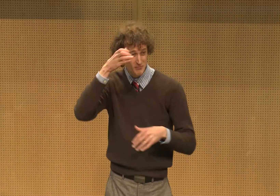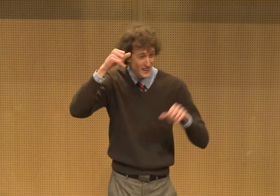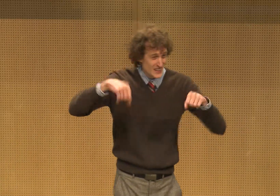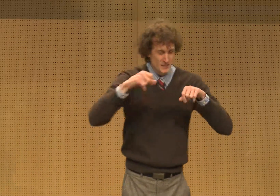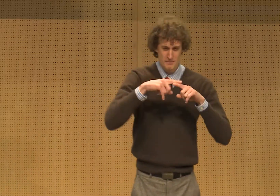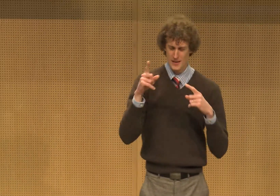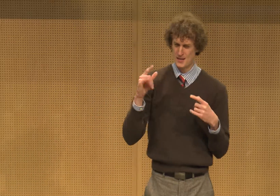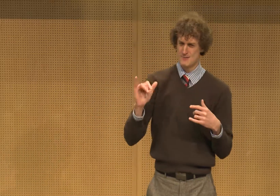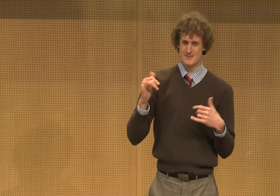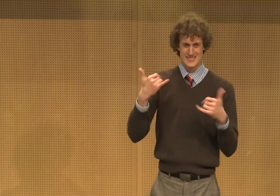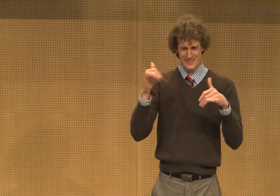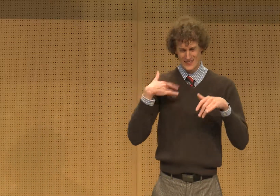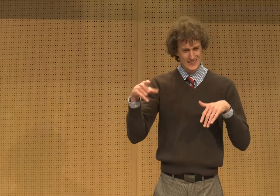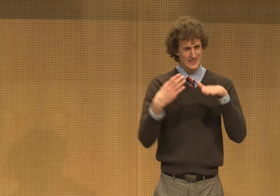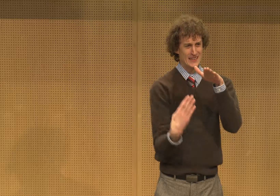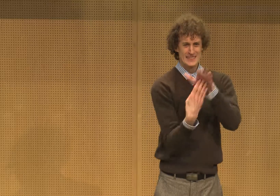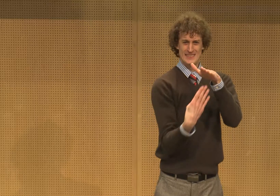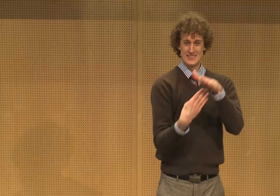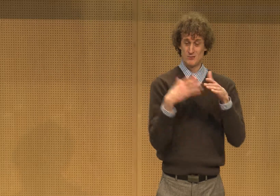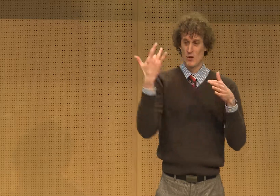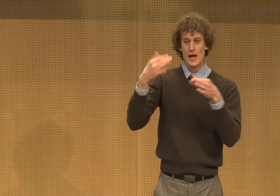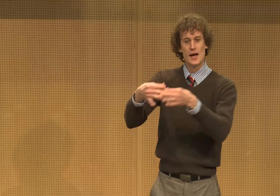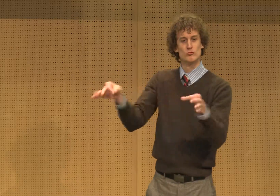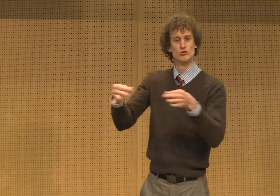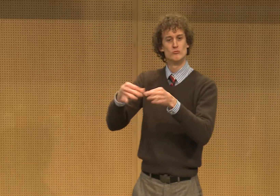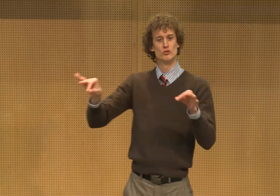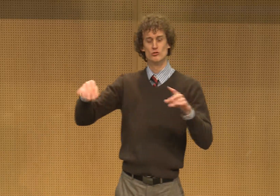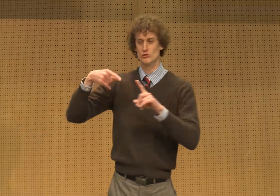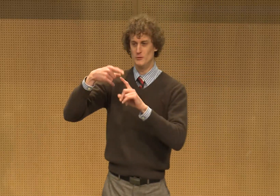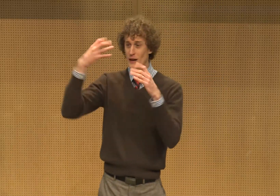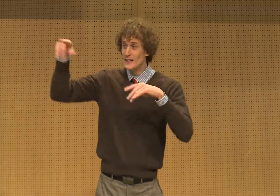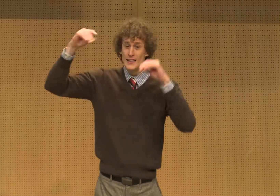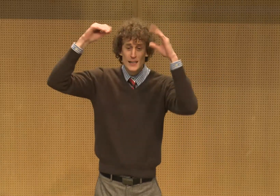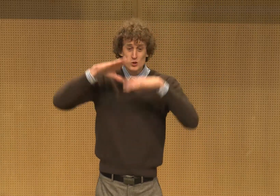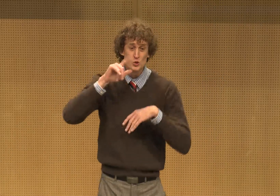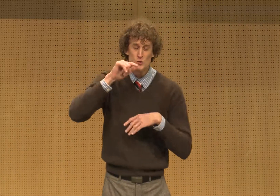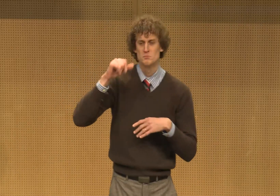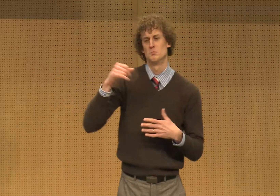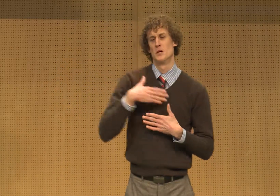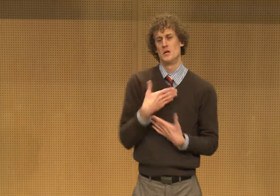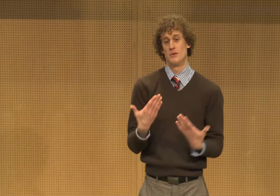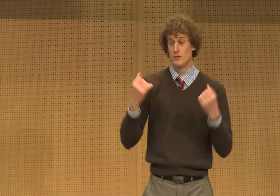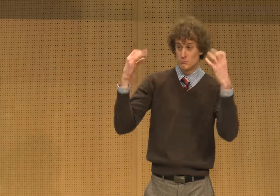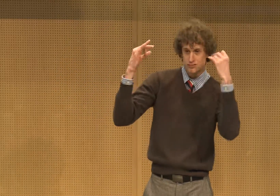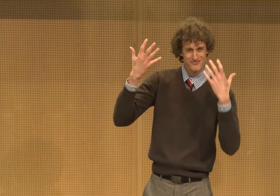I was clear with STEM information and computers, et cetera.